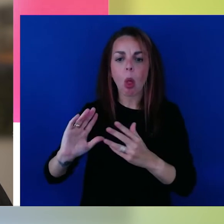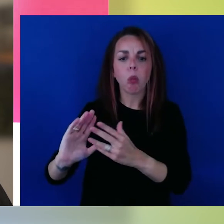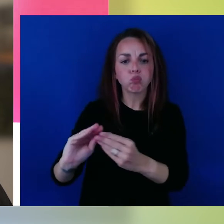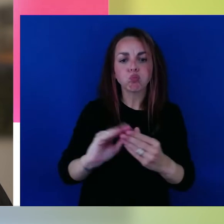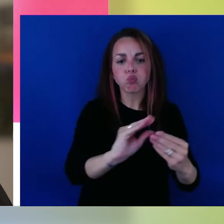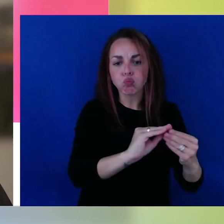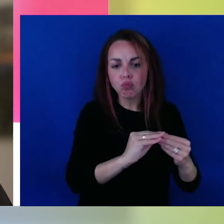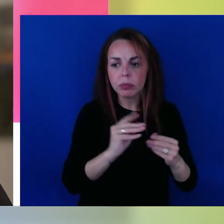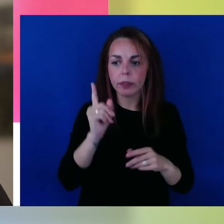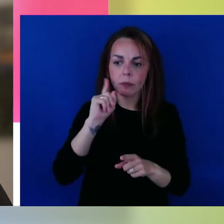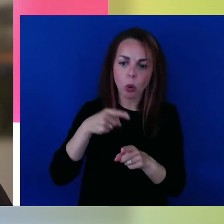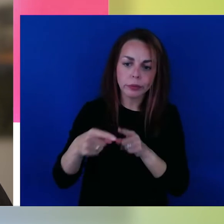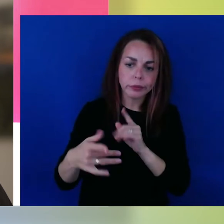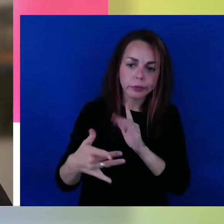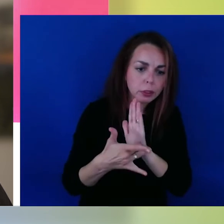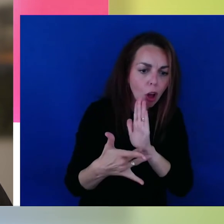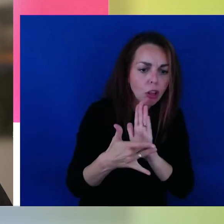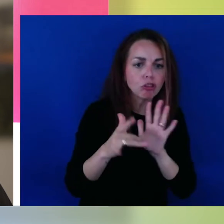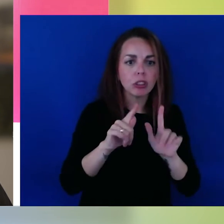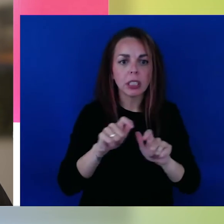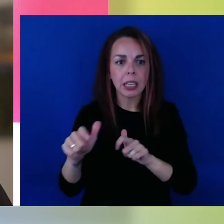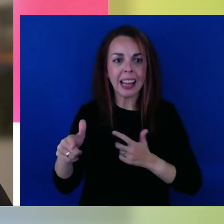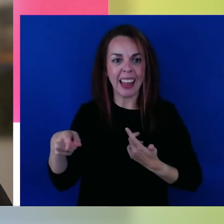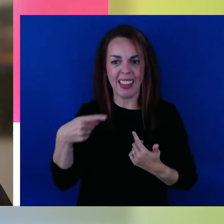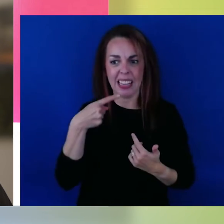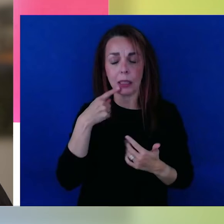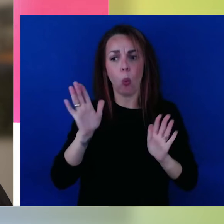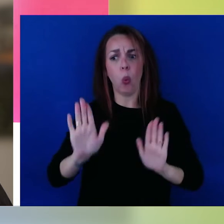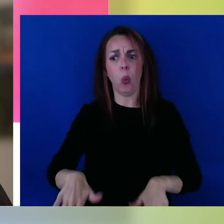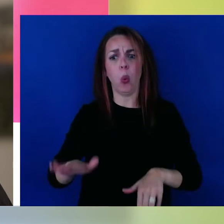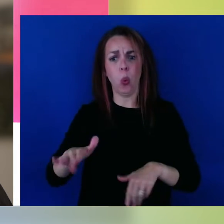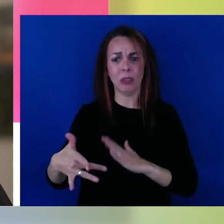and technology pioneers who caution about the dangers of technology